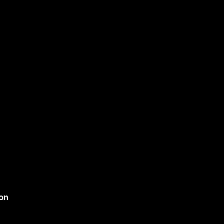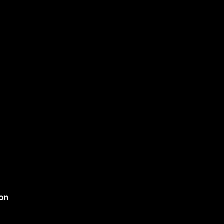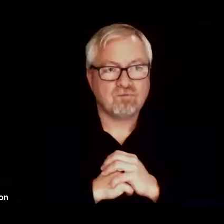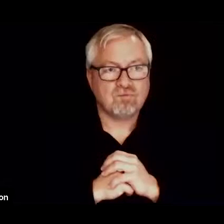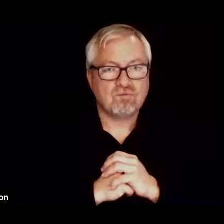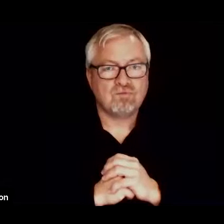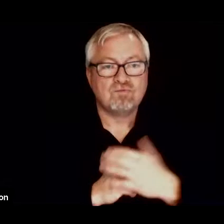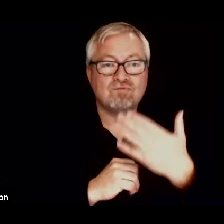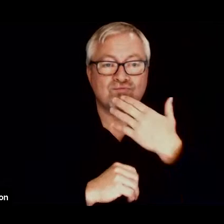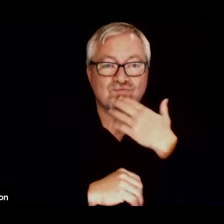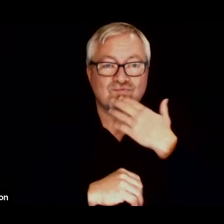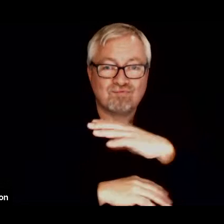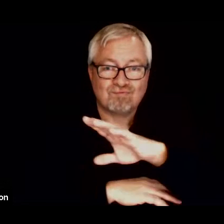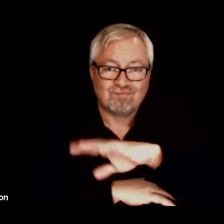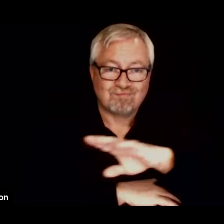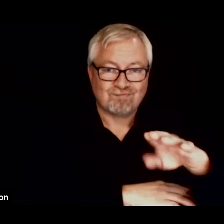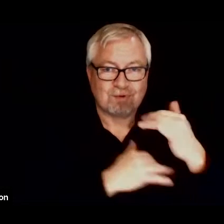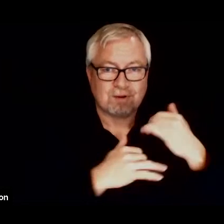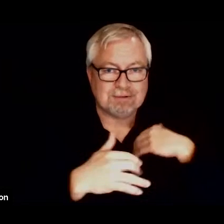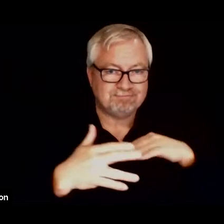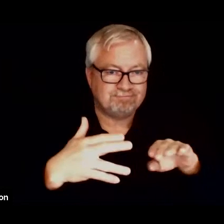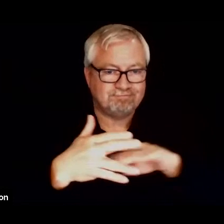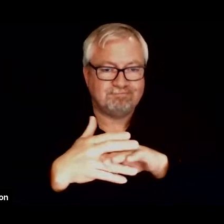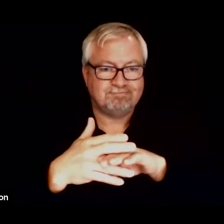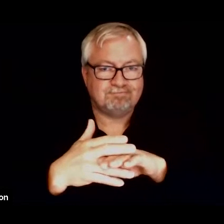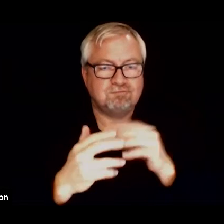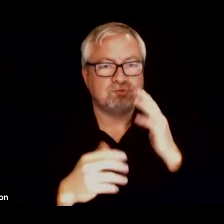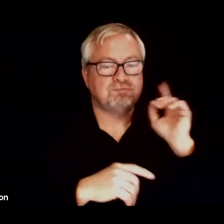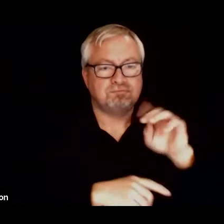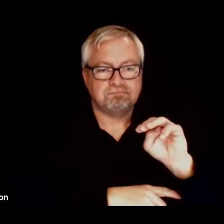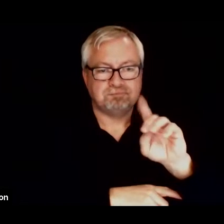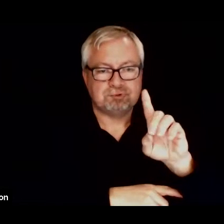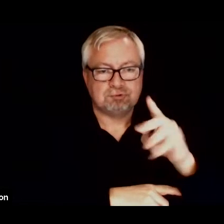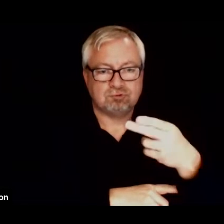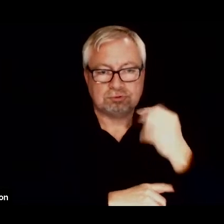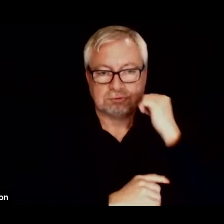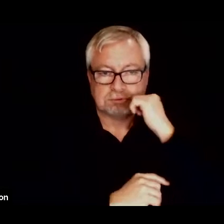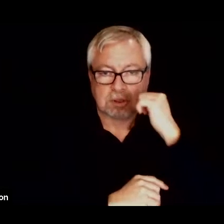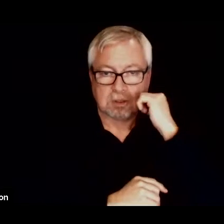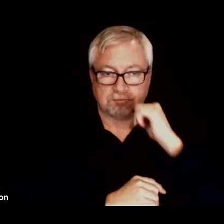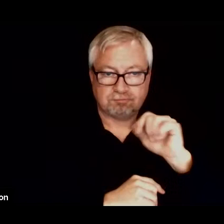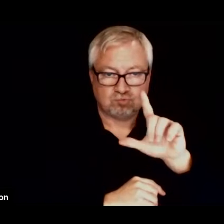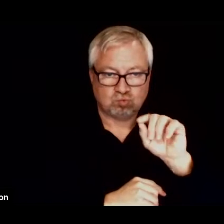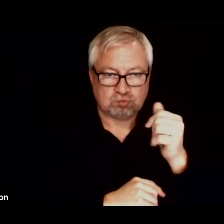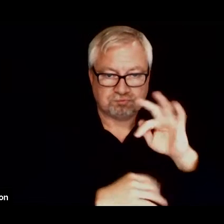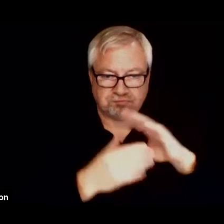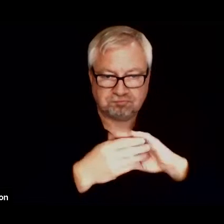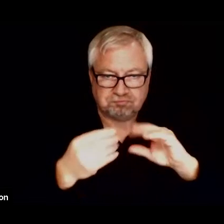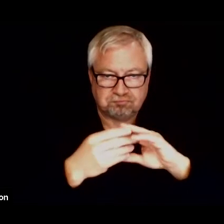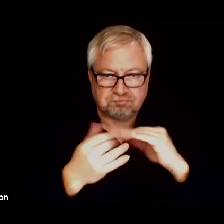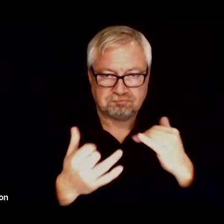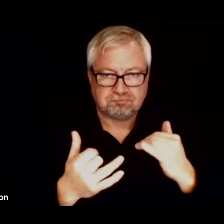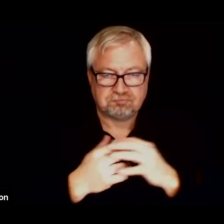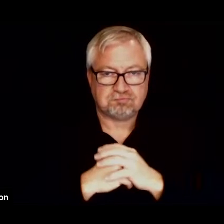... Department of Health's daily COVID-19 briefing. Mike, the floor is yours.